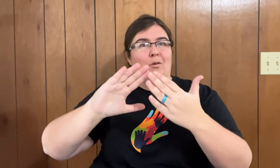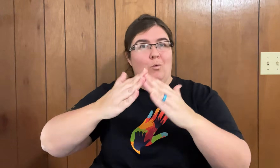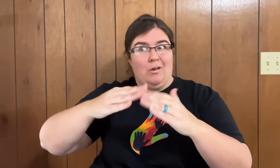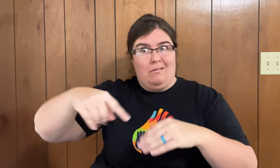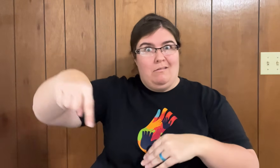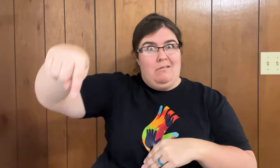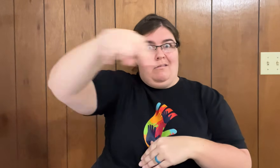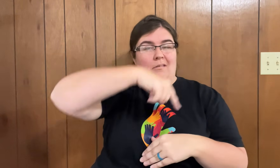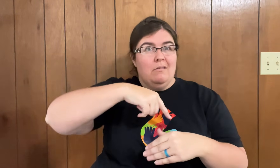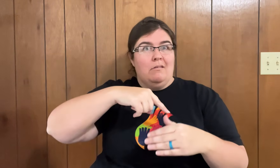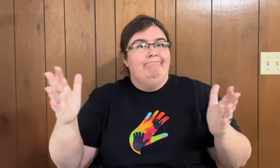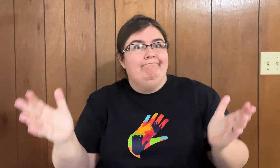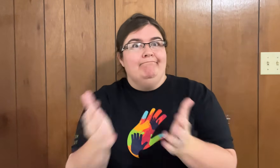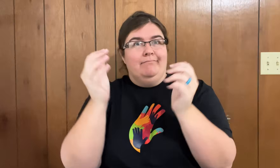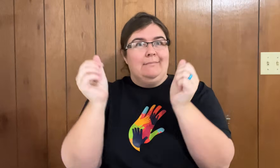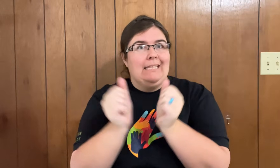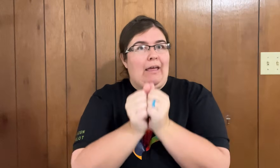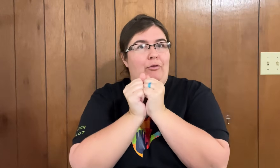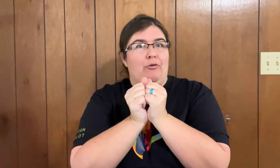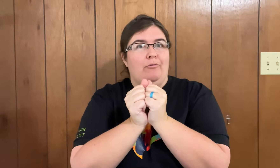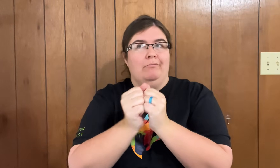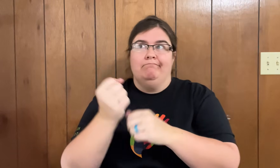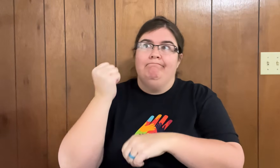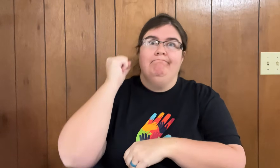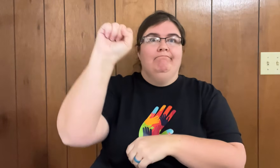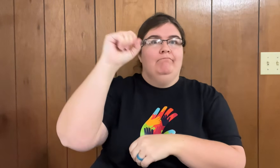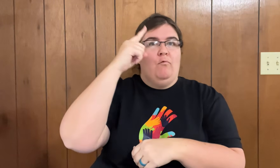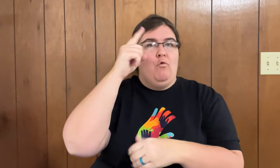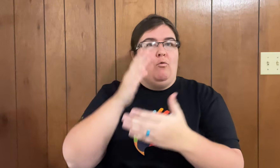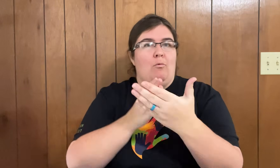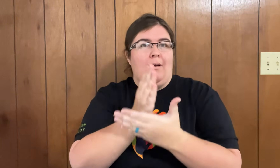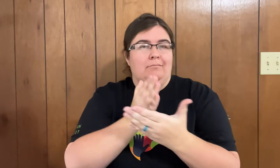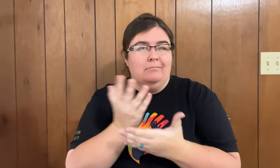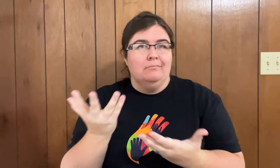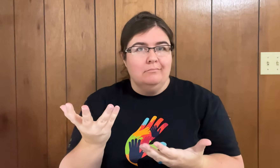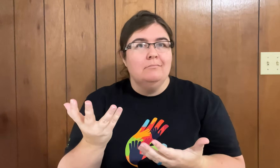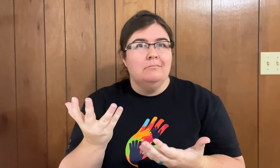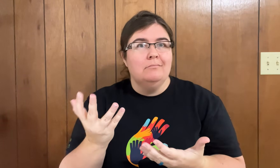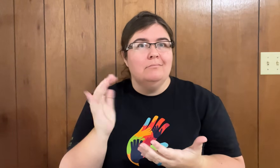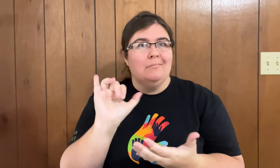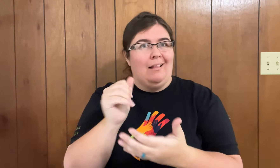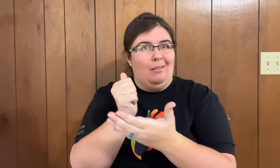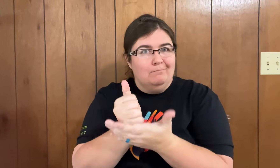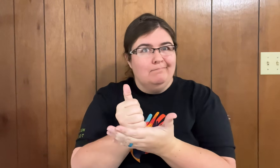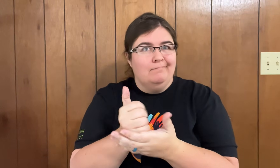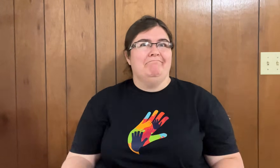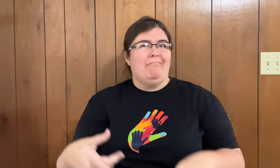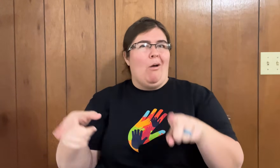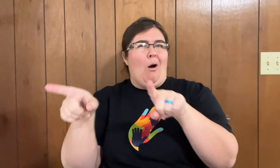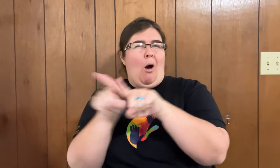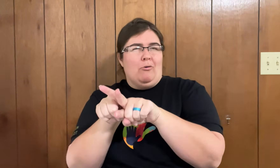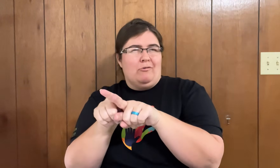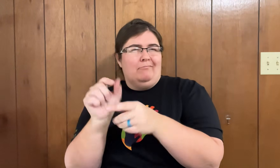It can also help the community come together to fight for rights.